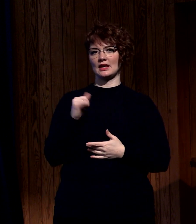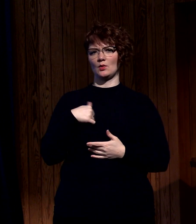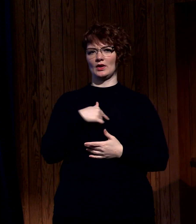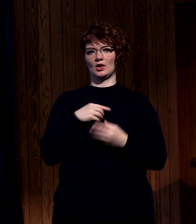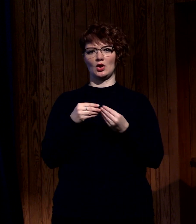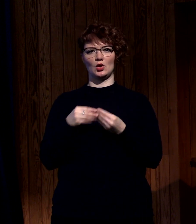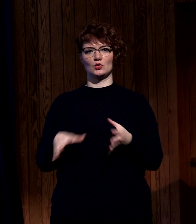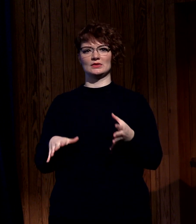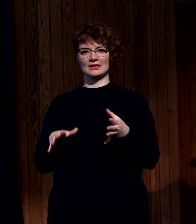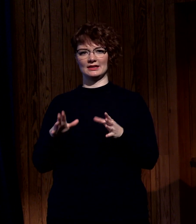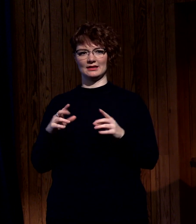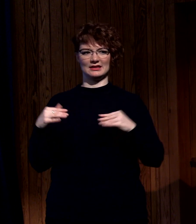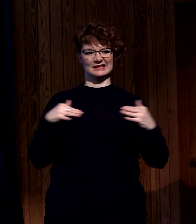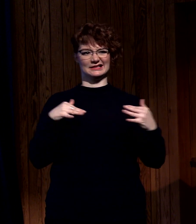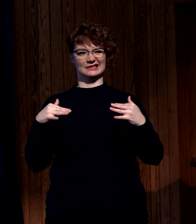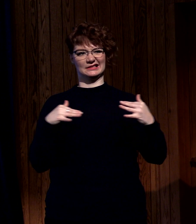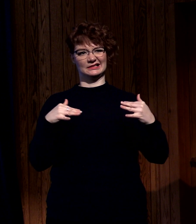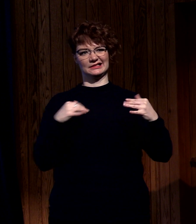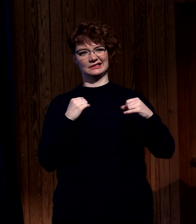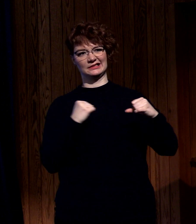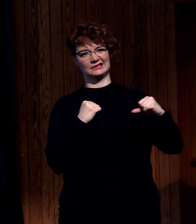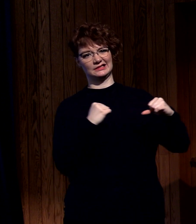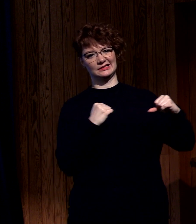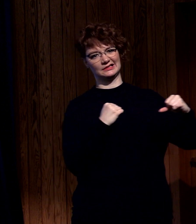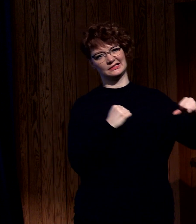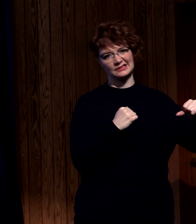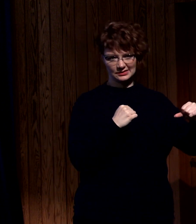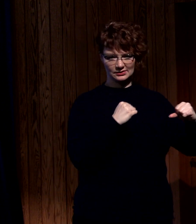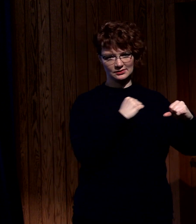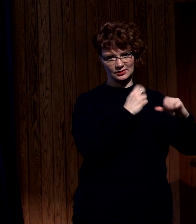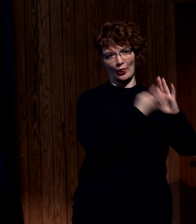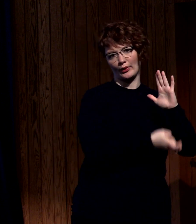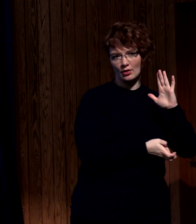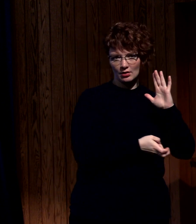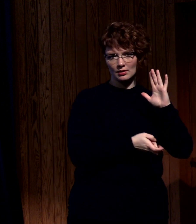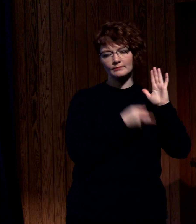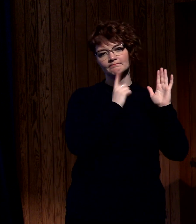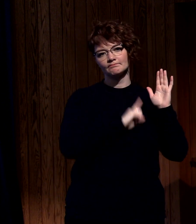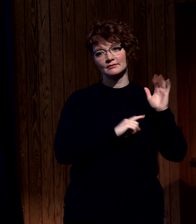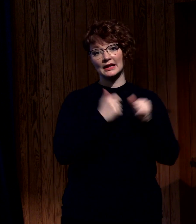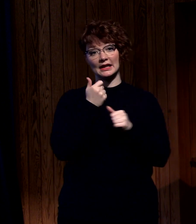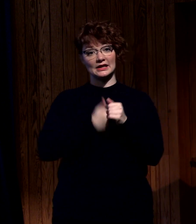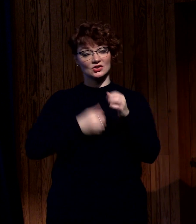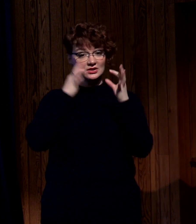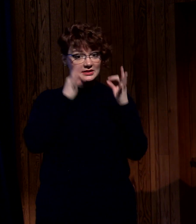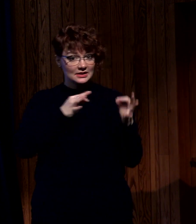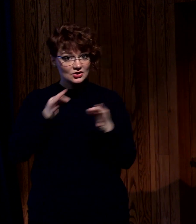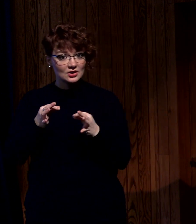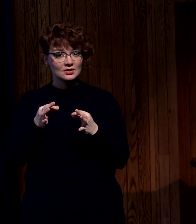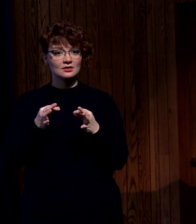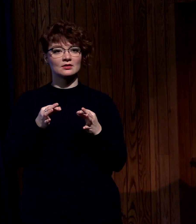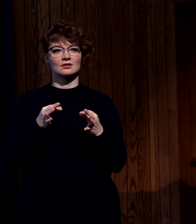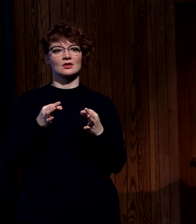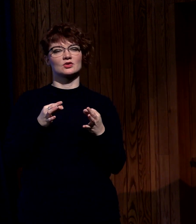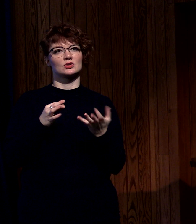the battle and at each turn, there are forces working against